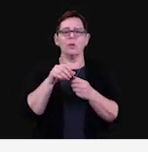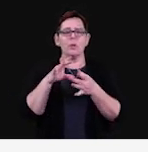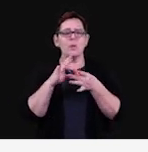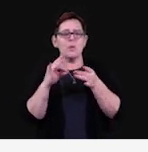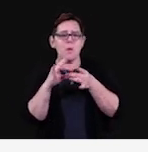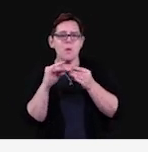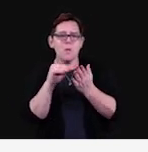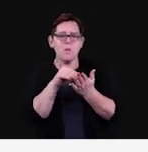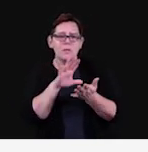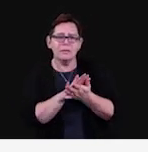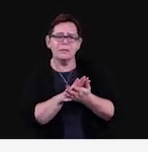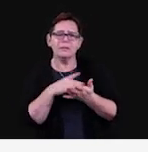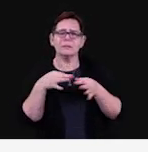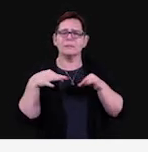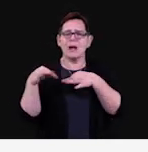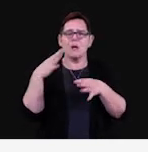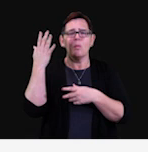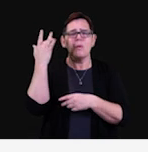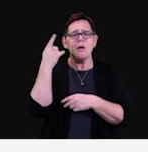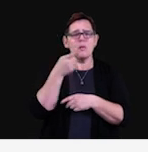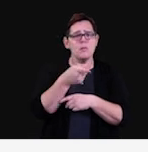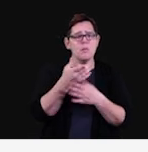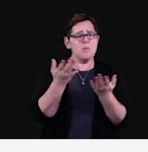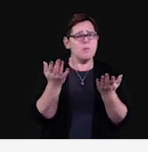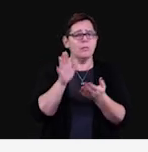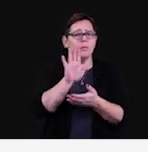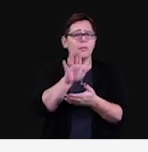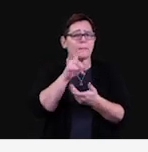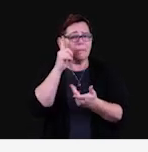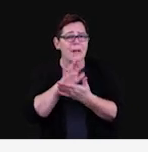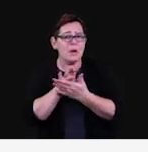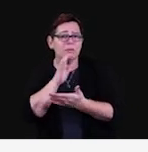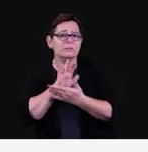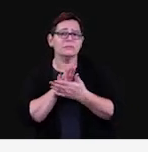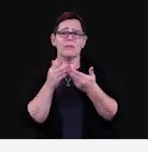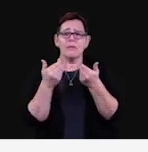Along with the note, include a photocopy of any document that